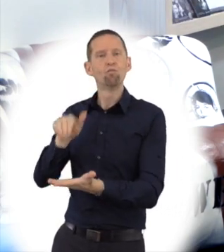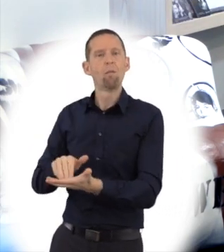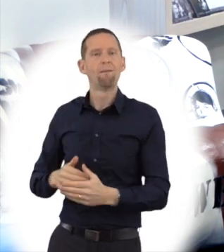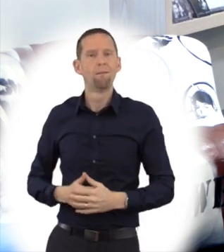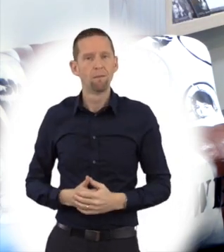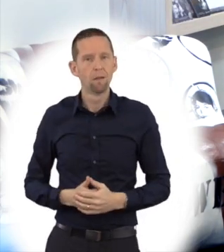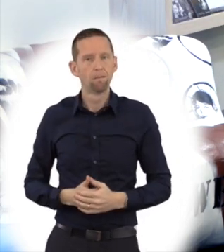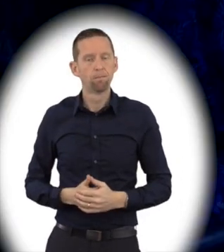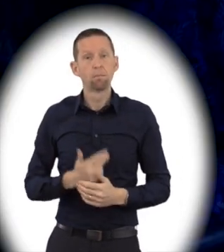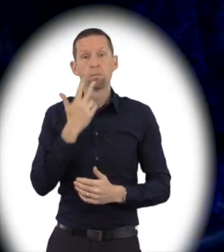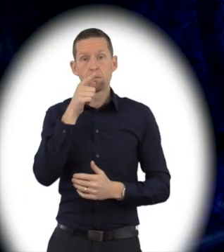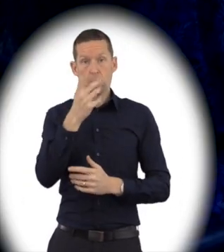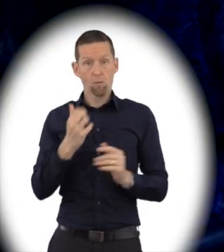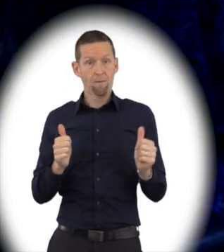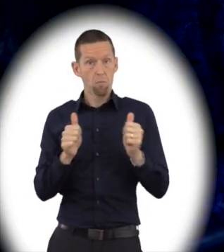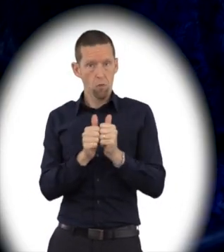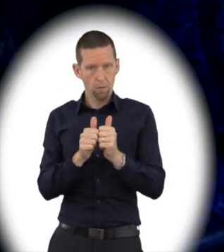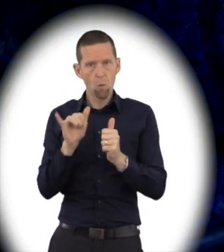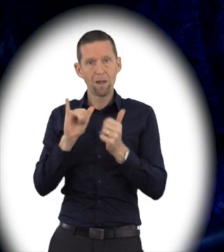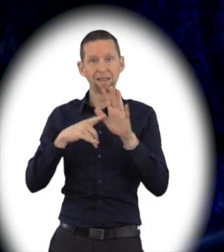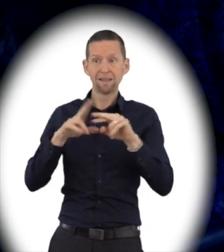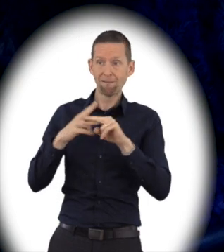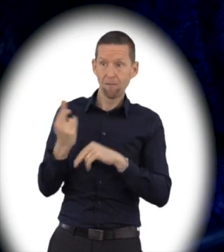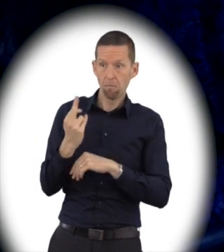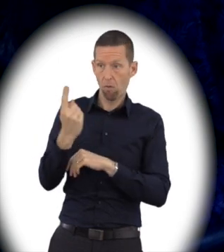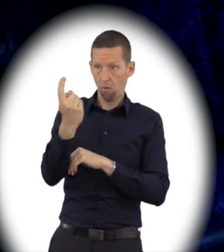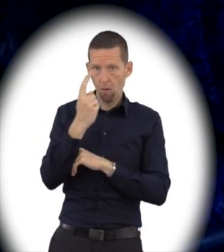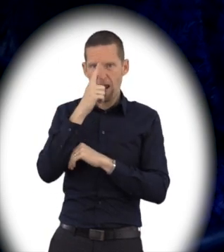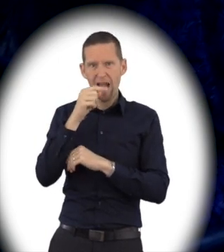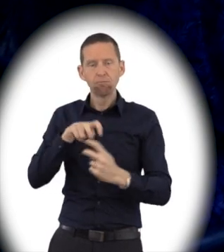arrival. If you have made an appointment, or if staff are available, you will be able